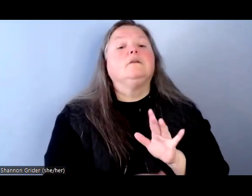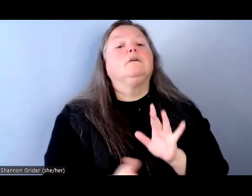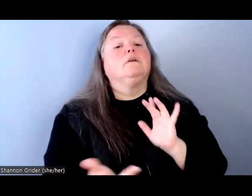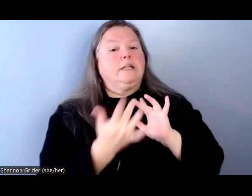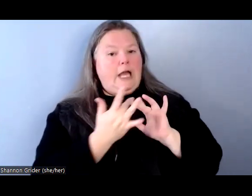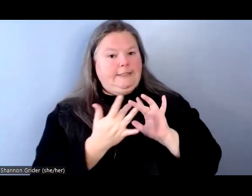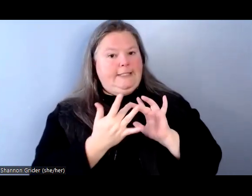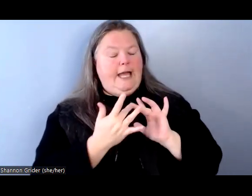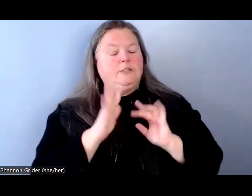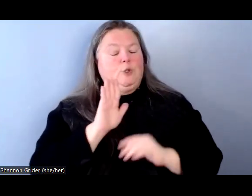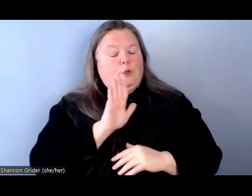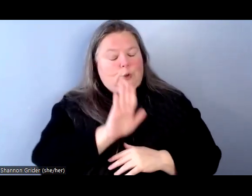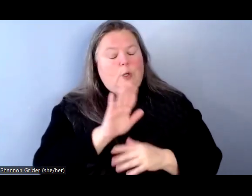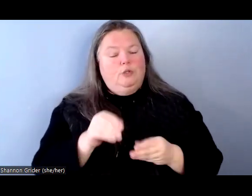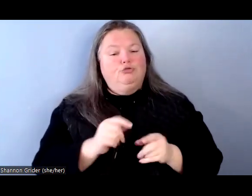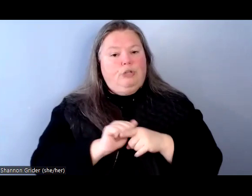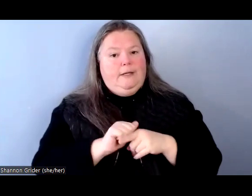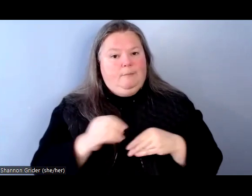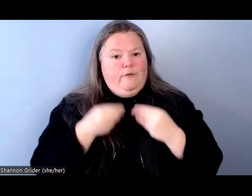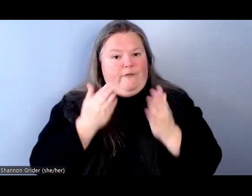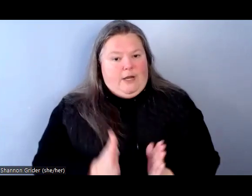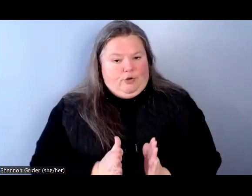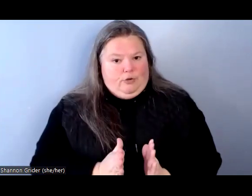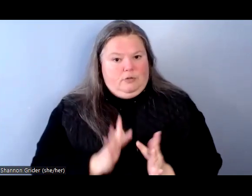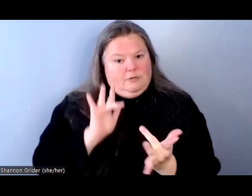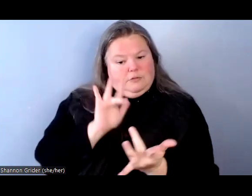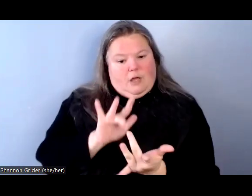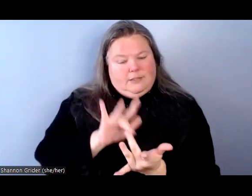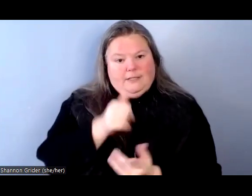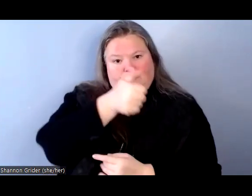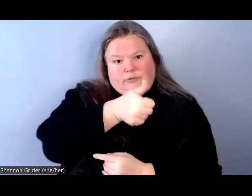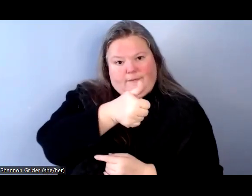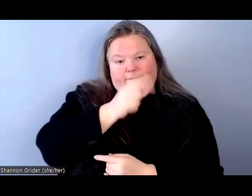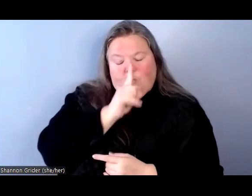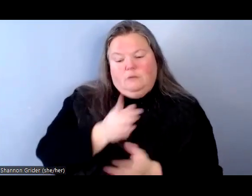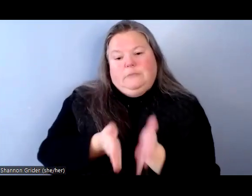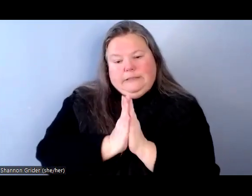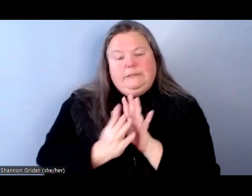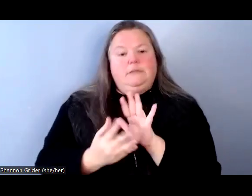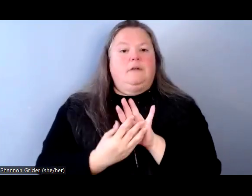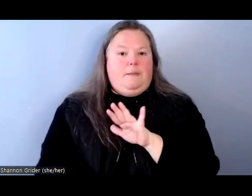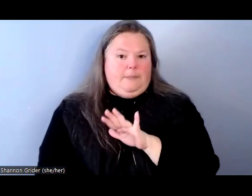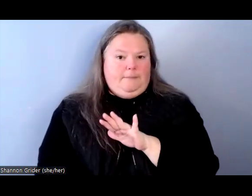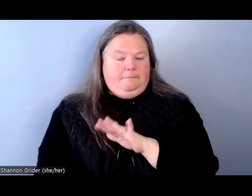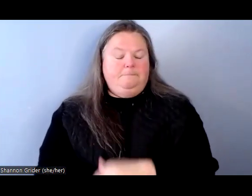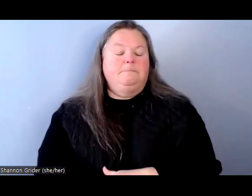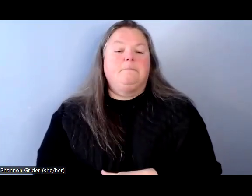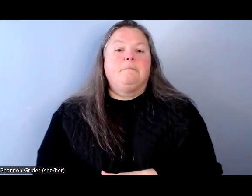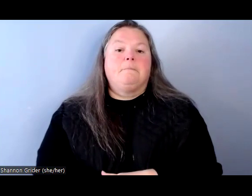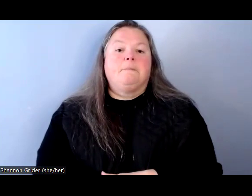another copy, please reach out to your training provider to ask for a duplicate copy.